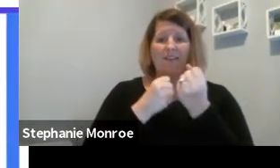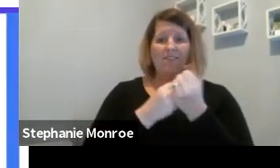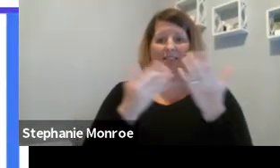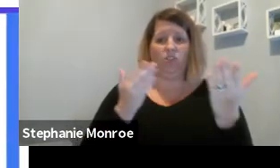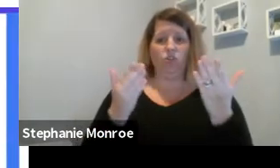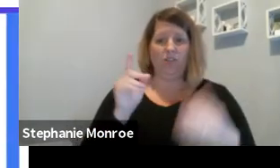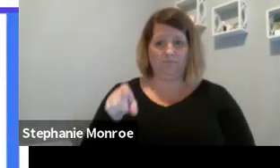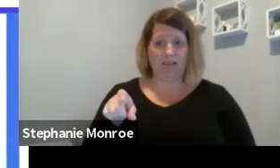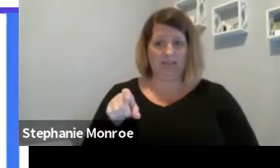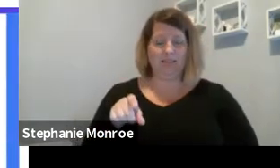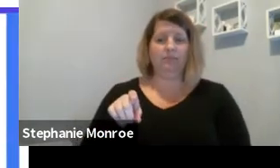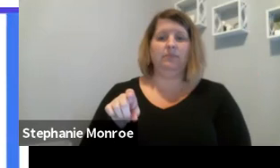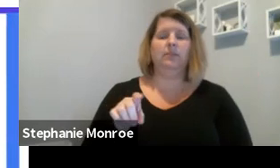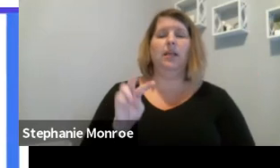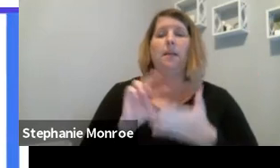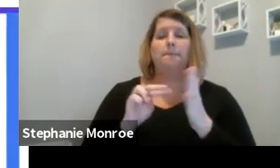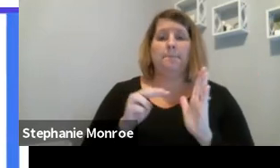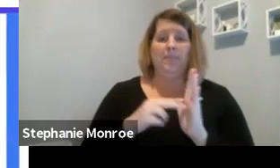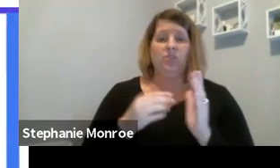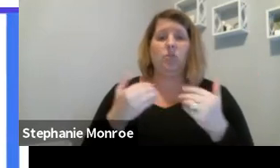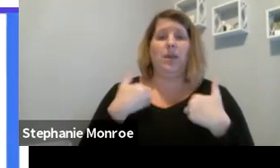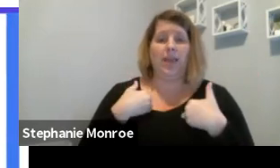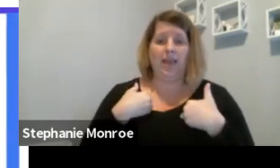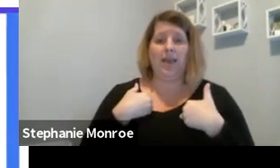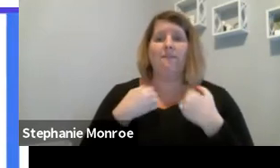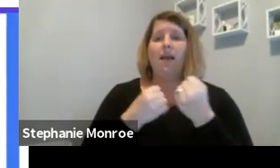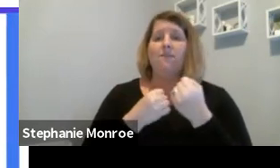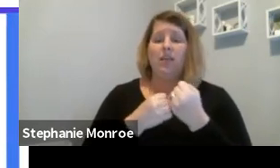which means we have advocates who are ready